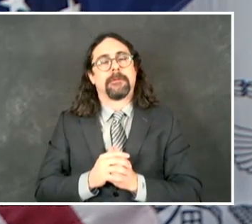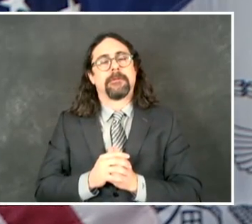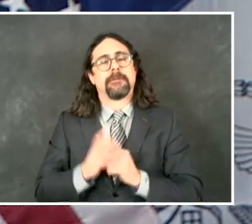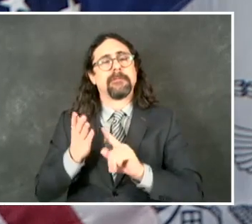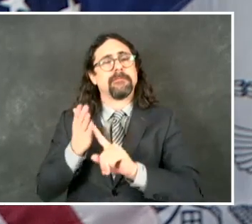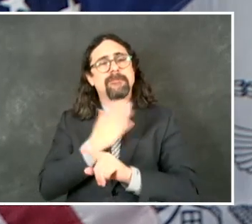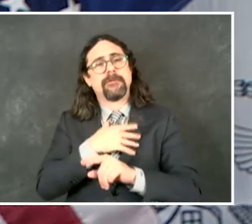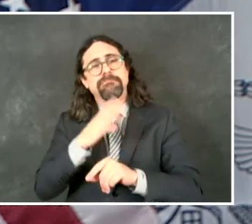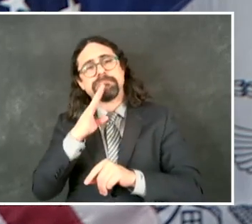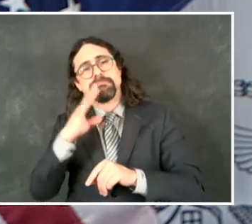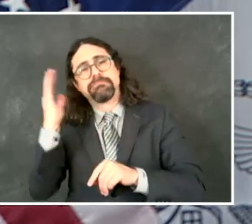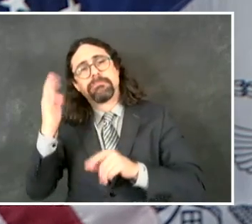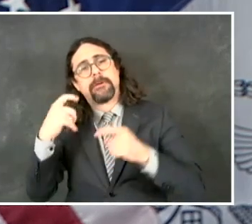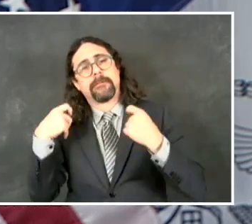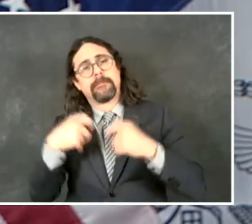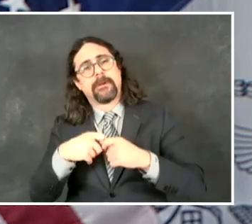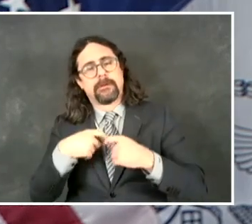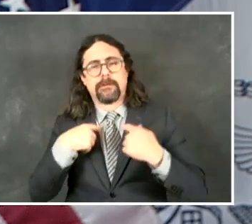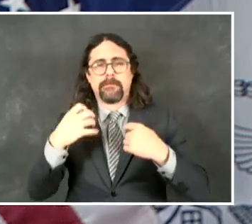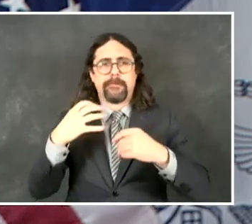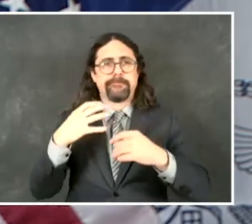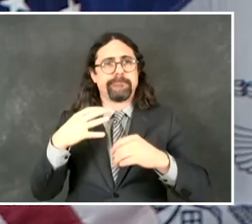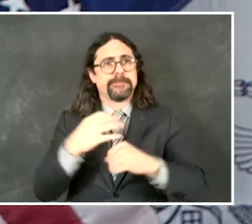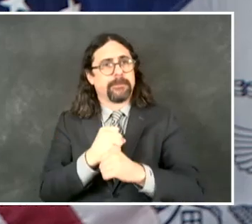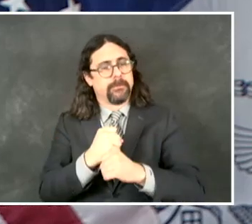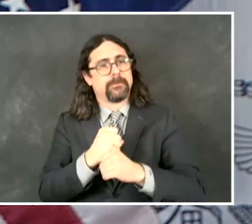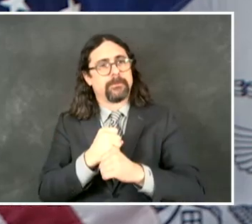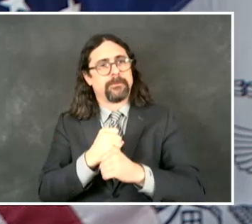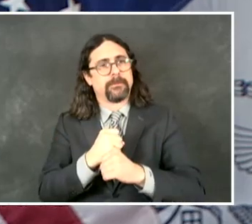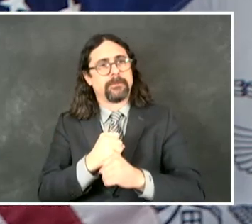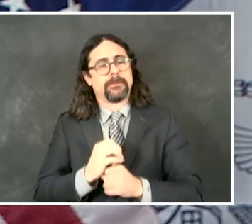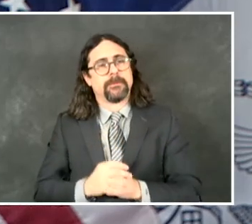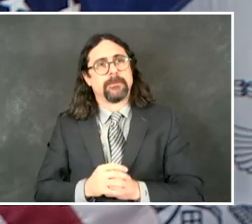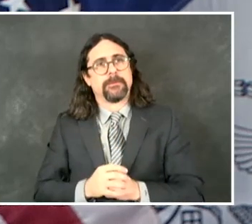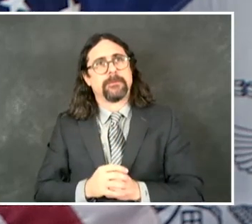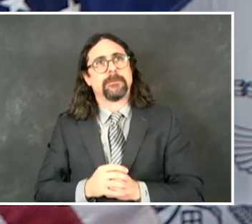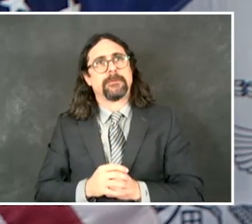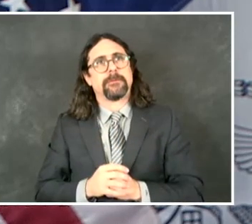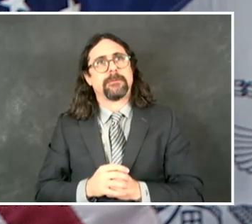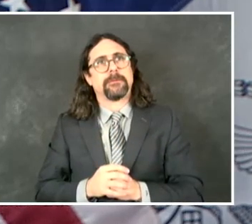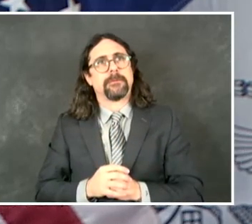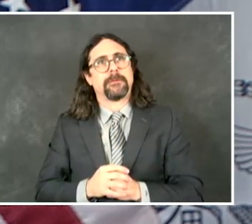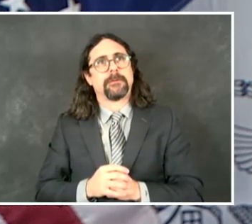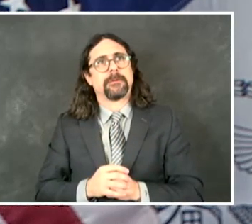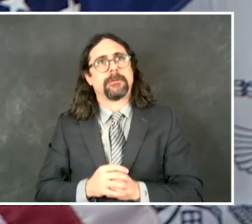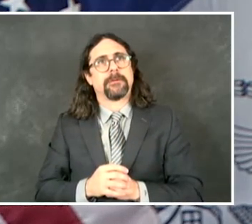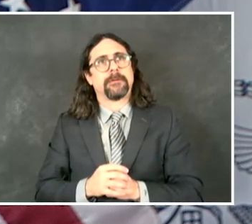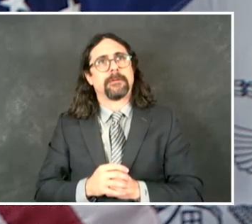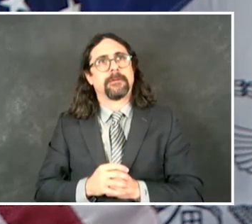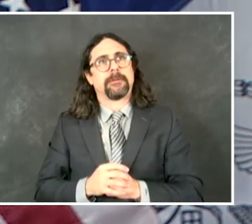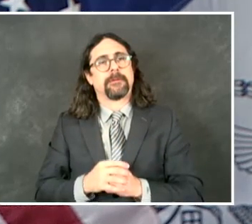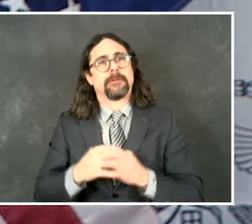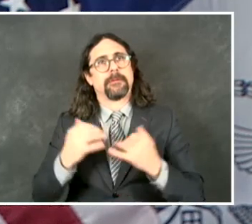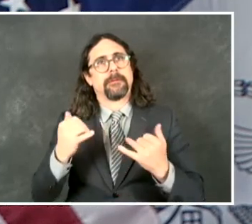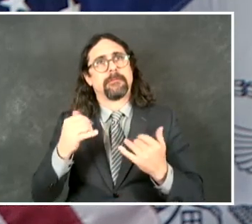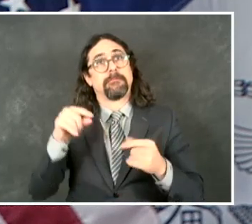SPANISH, BUT FIRST, LOOK, THE TEST AND TRACE PLAN WE TALKED ABOUT A FEW DAYS AGO, THIS IS